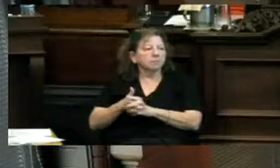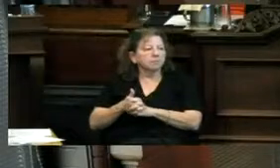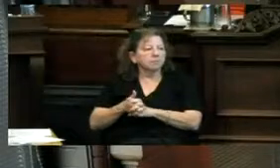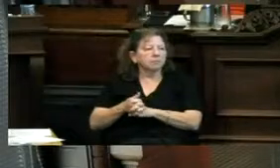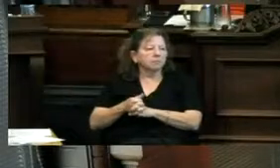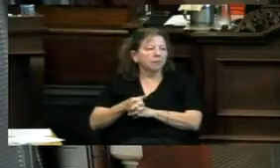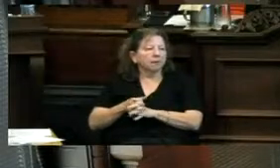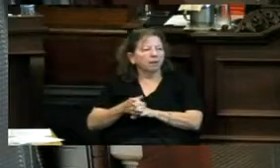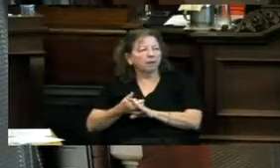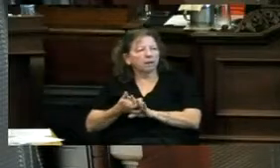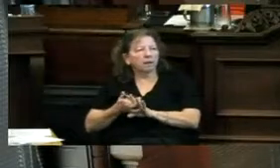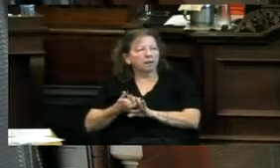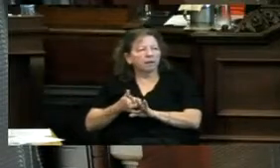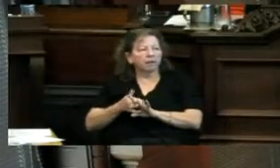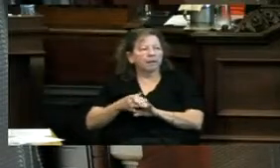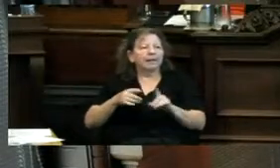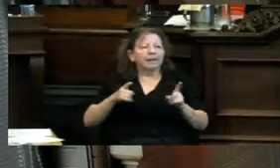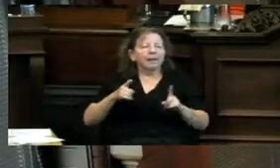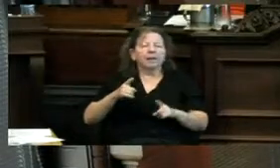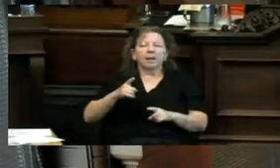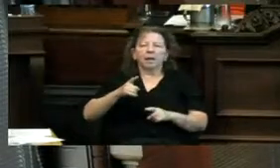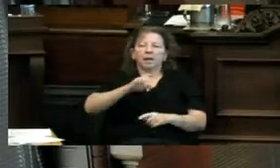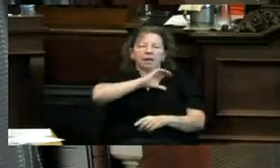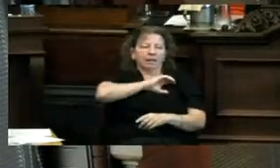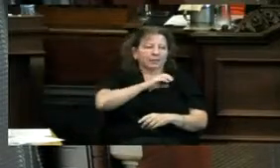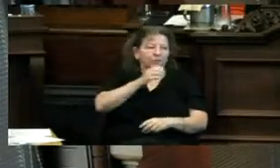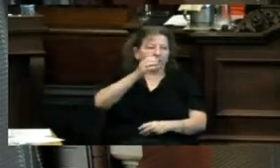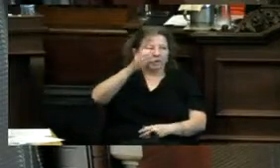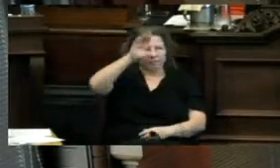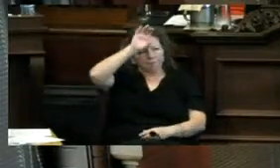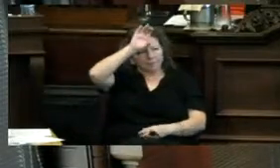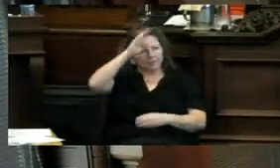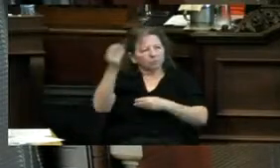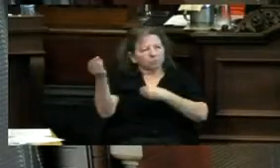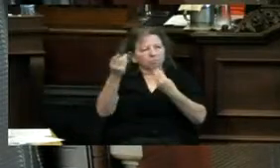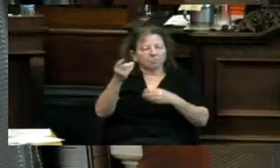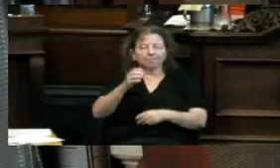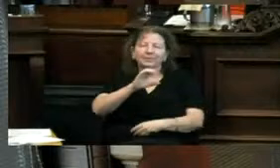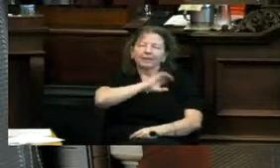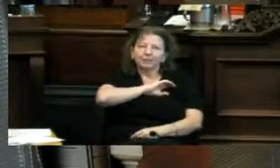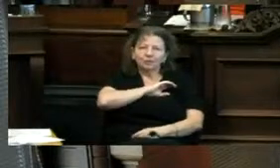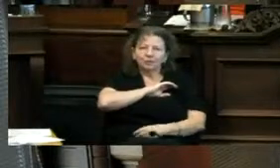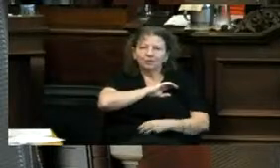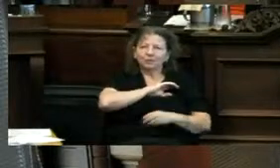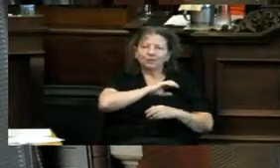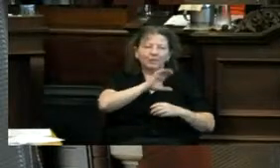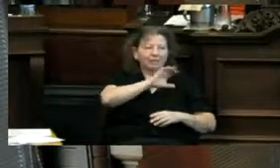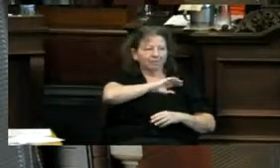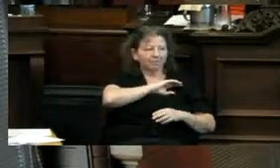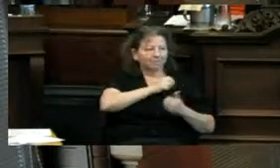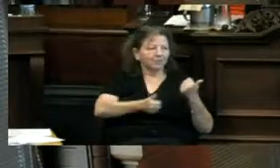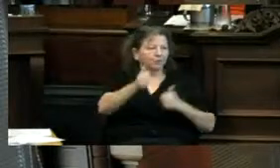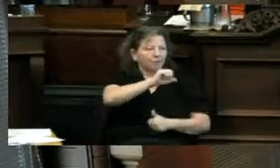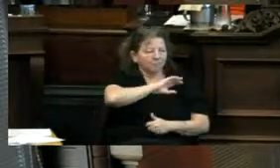think I know what you're talking about. But we can we can talk about the chief. Can provide